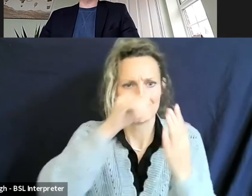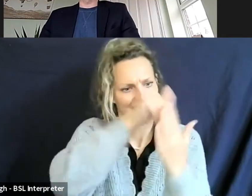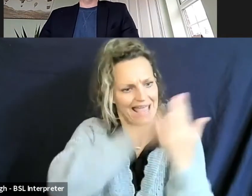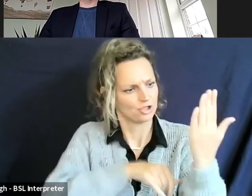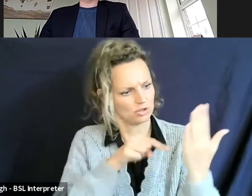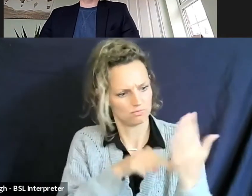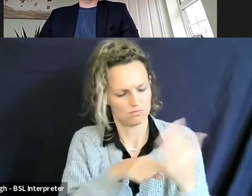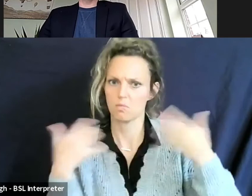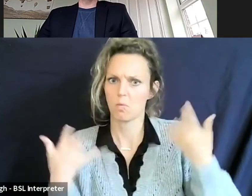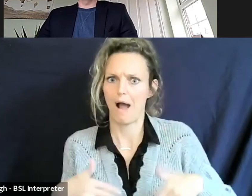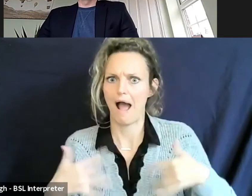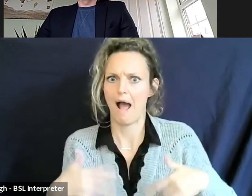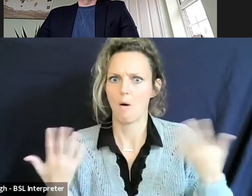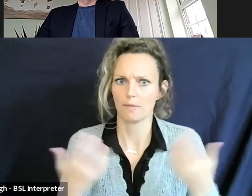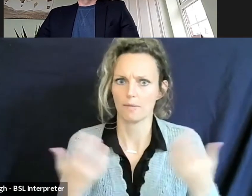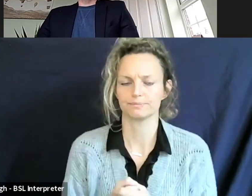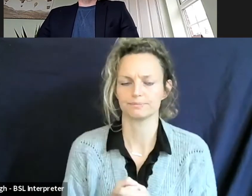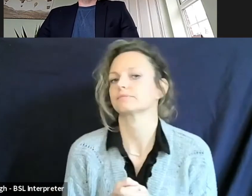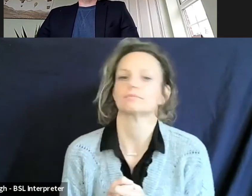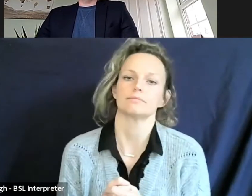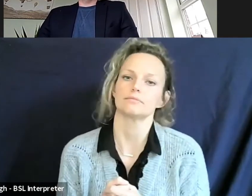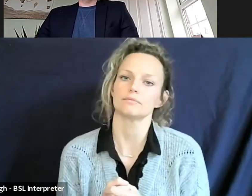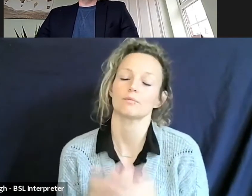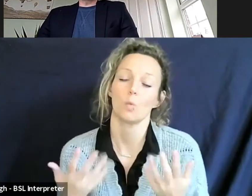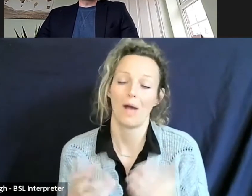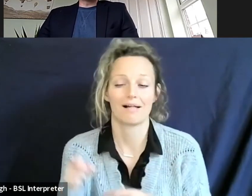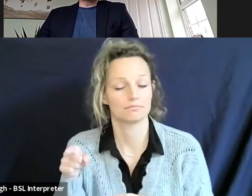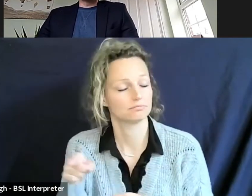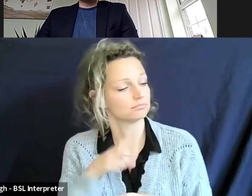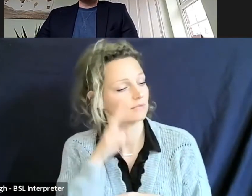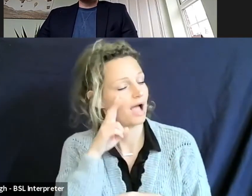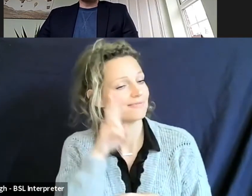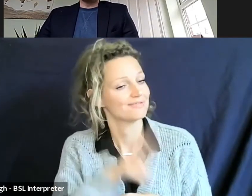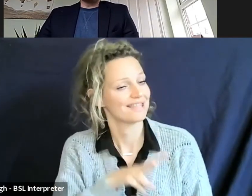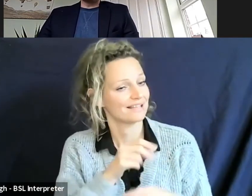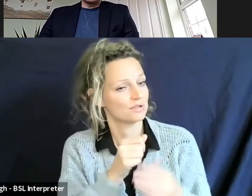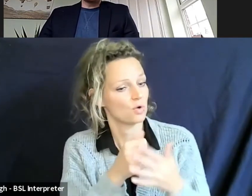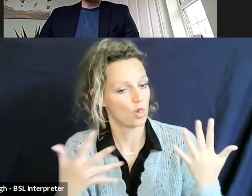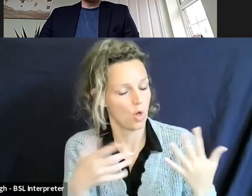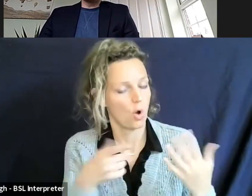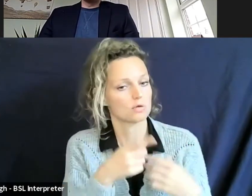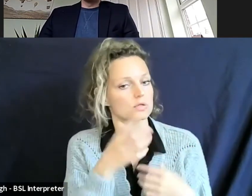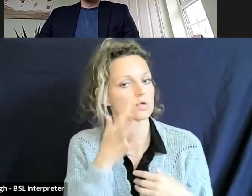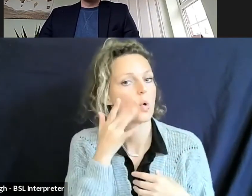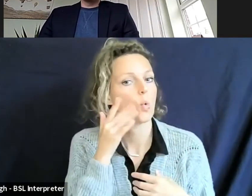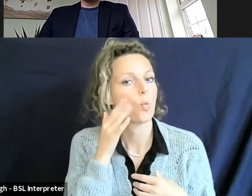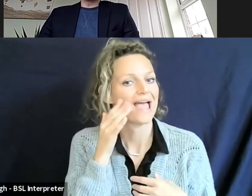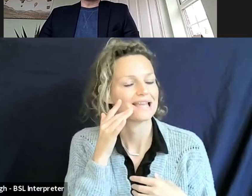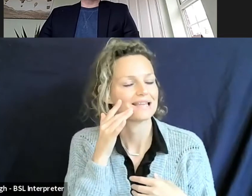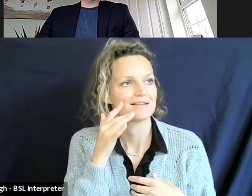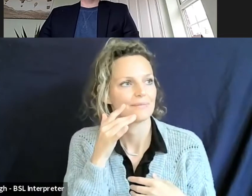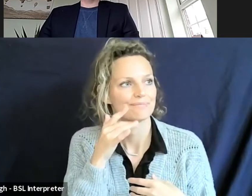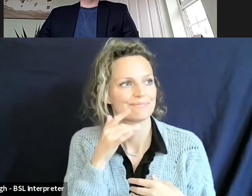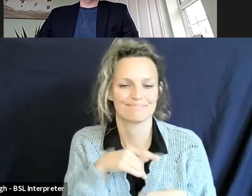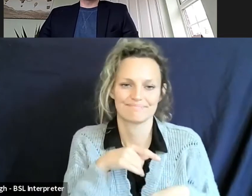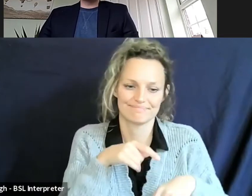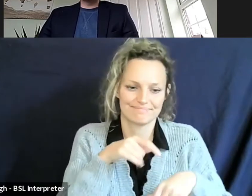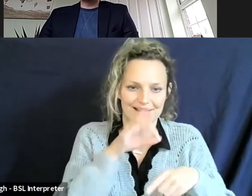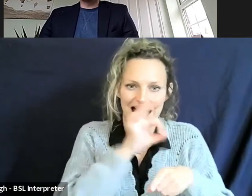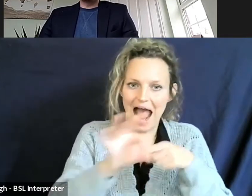Morgan..